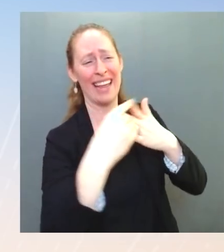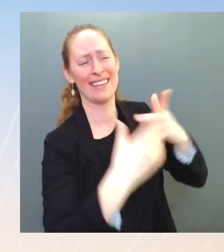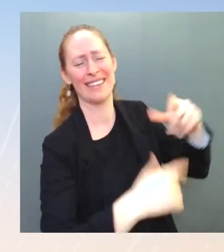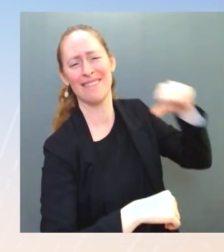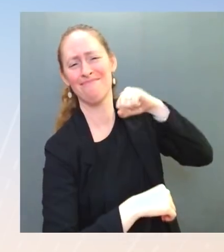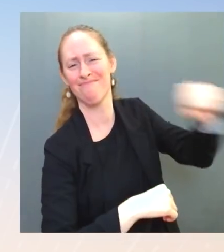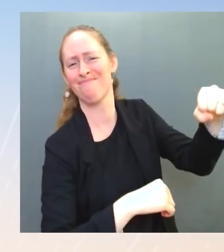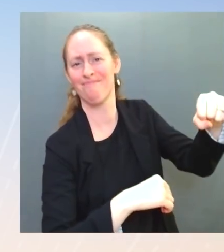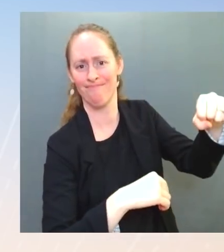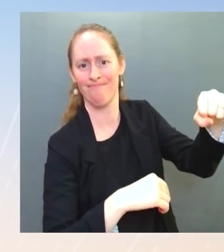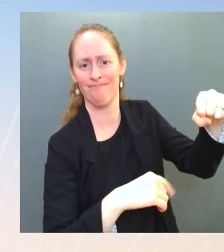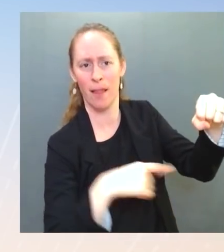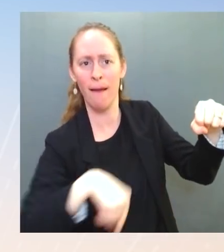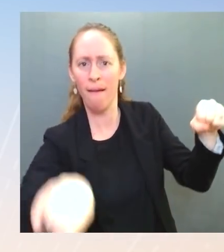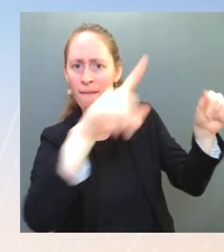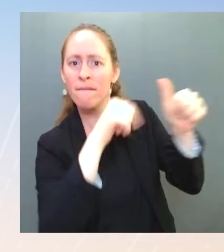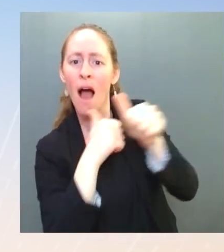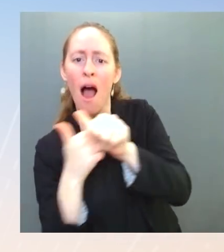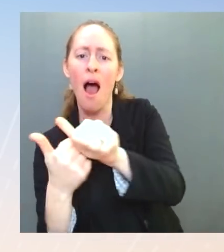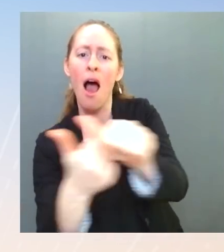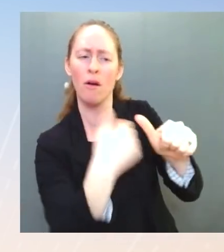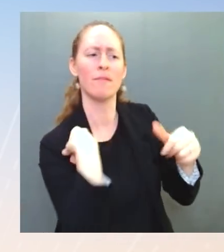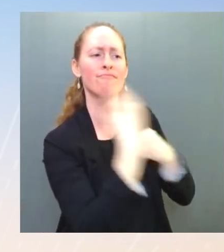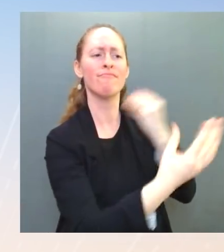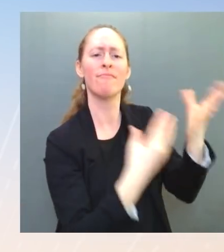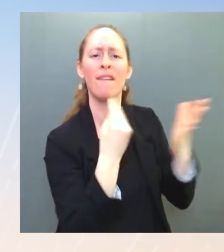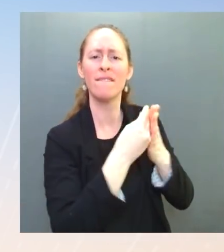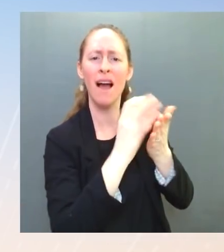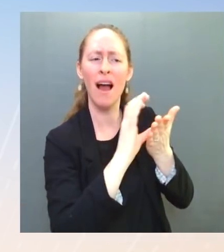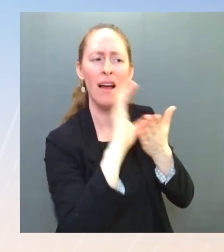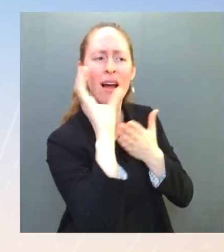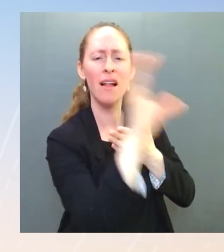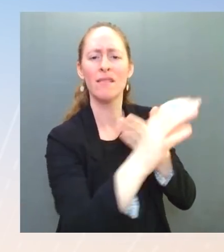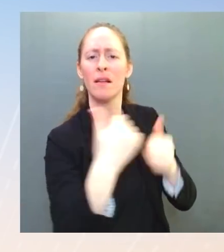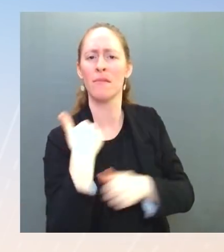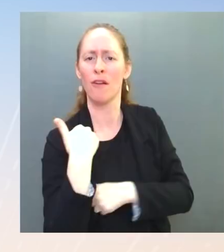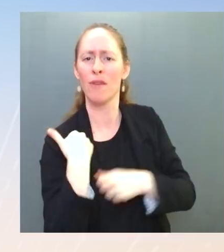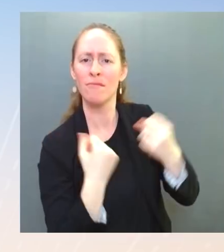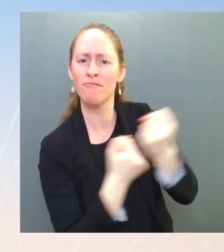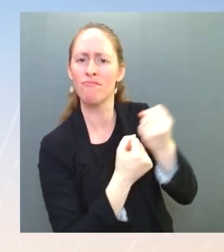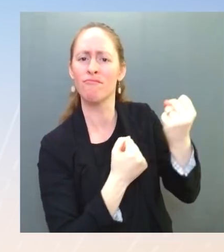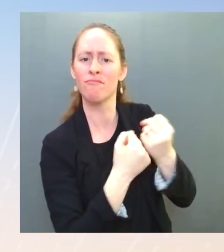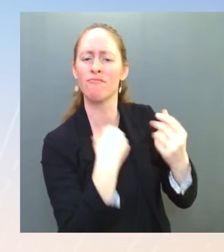expediting that, tapping into not only our own resources, but the resources of countries around the world